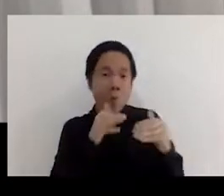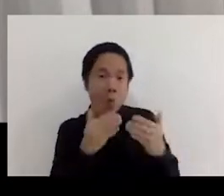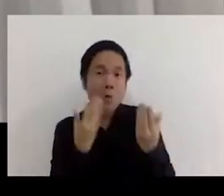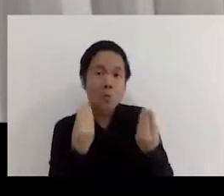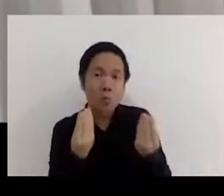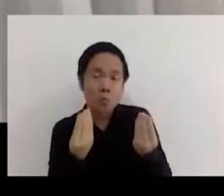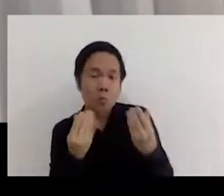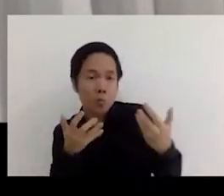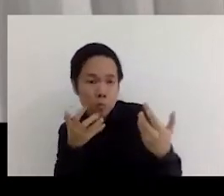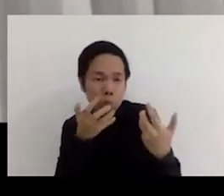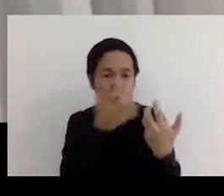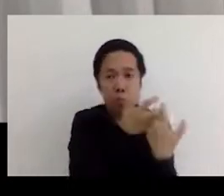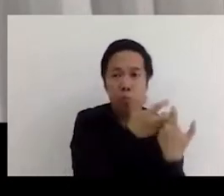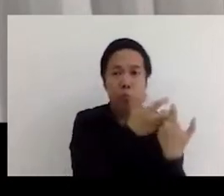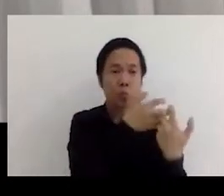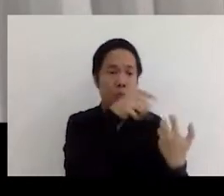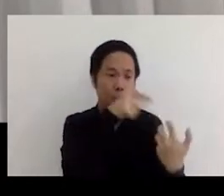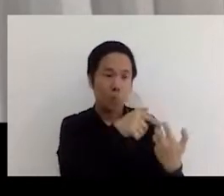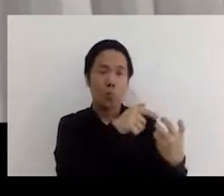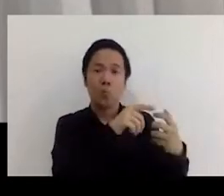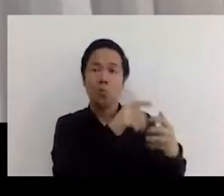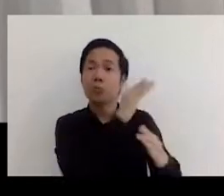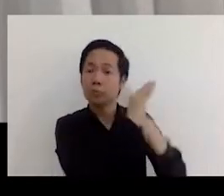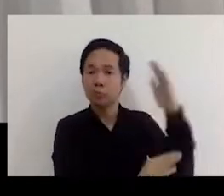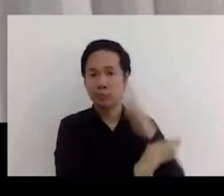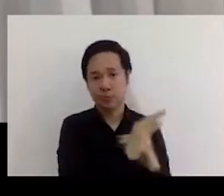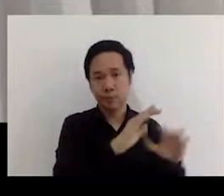for the needs of persons with disabilities.